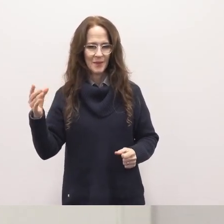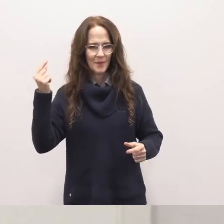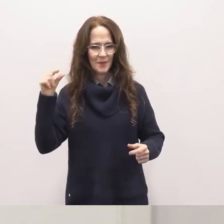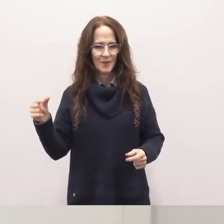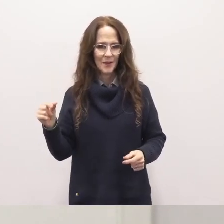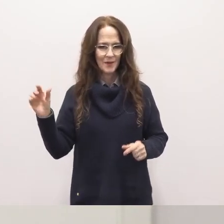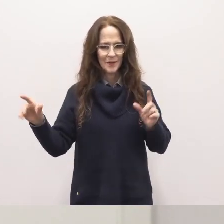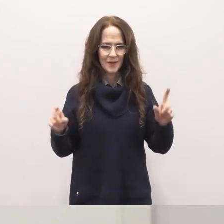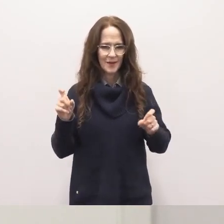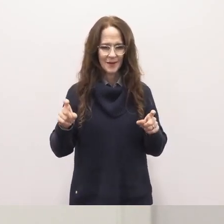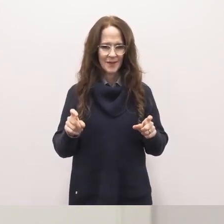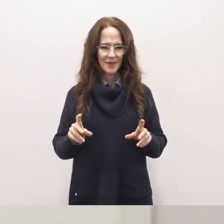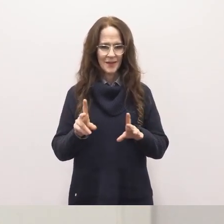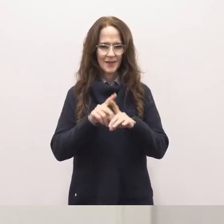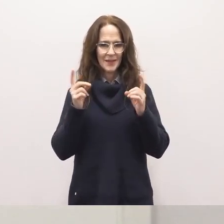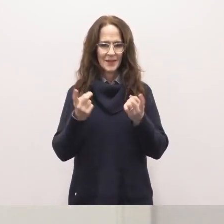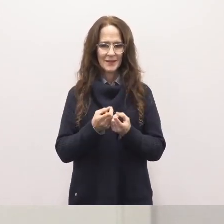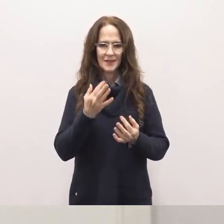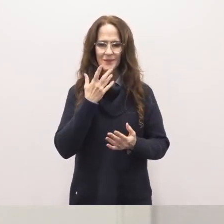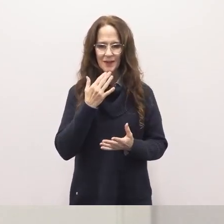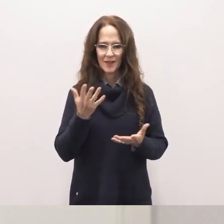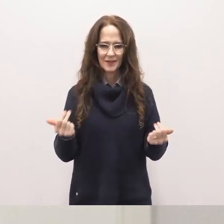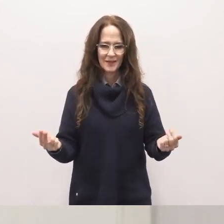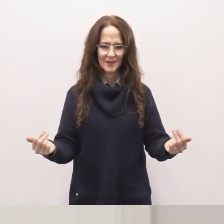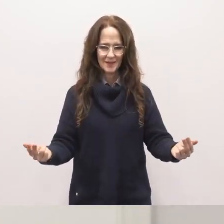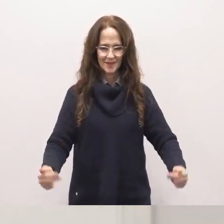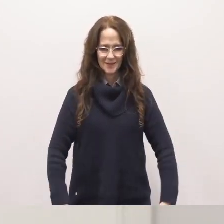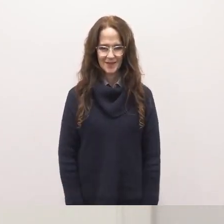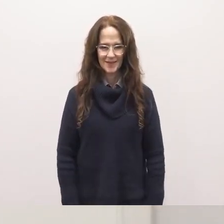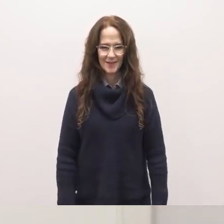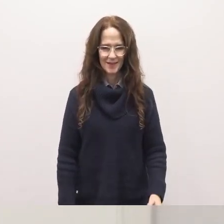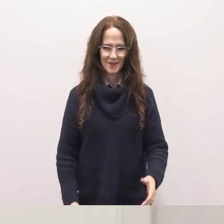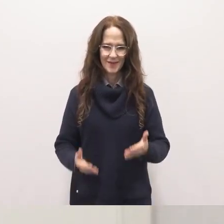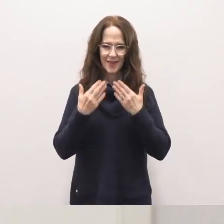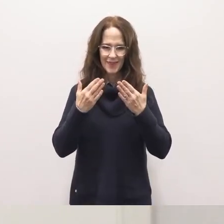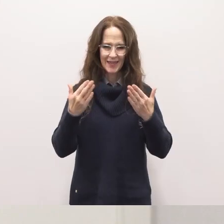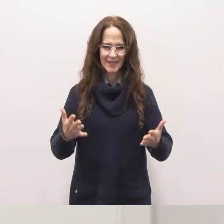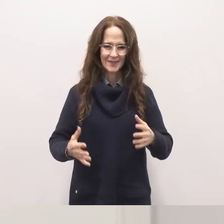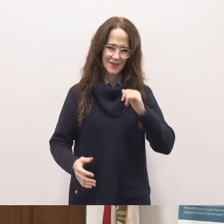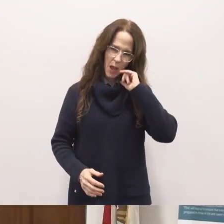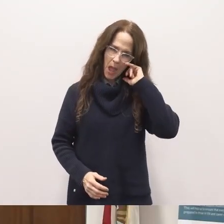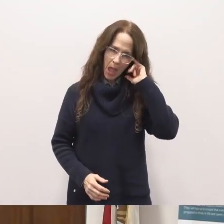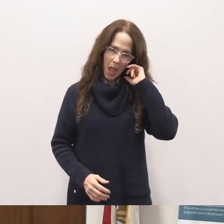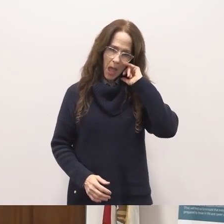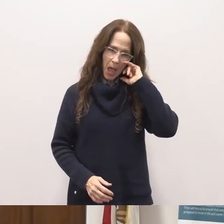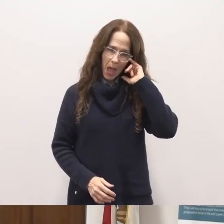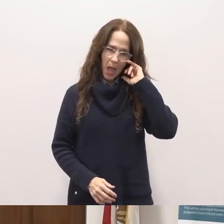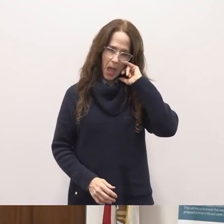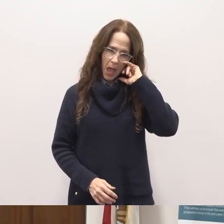Okay. You can wear district colors. How's that? Thank you. Thank you.